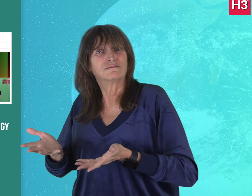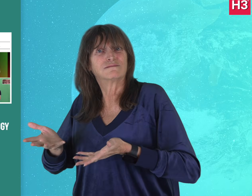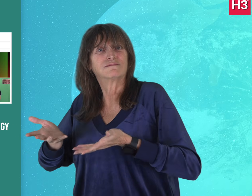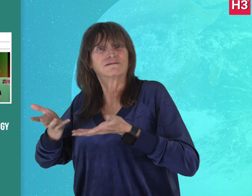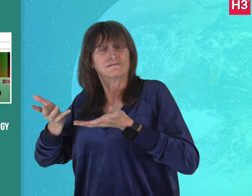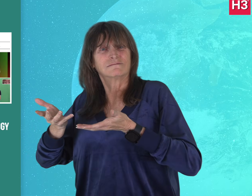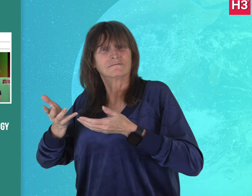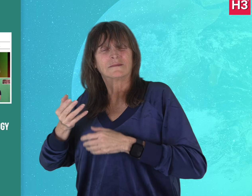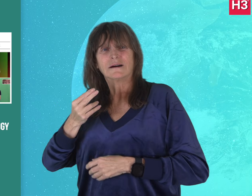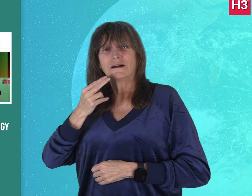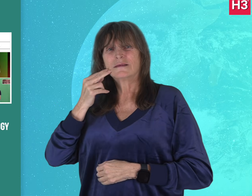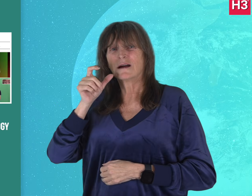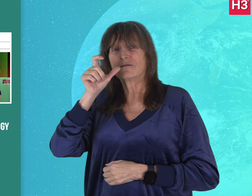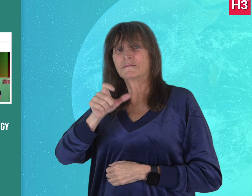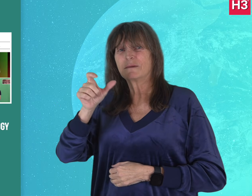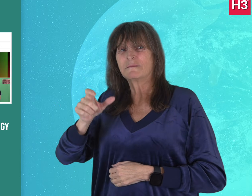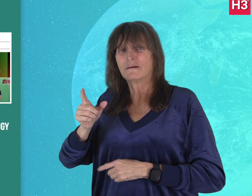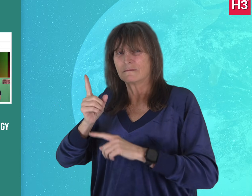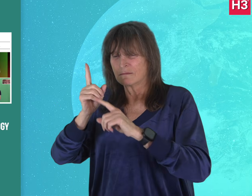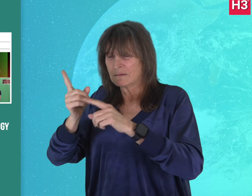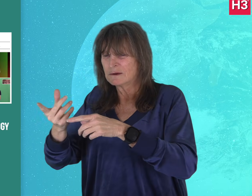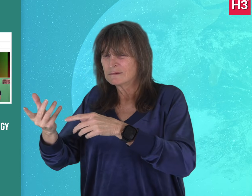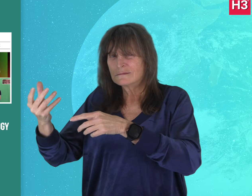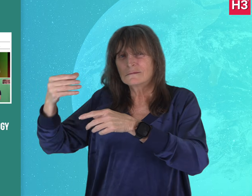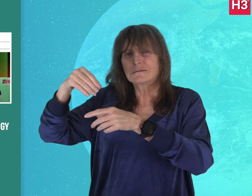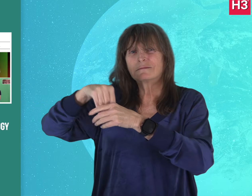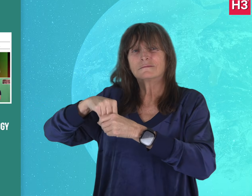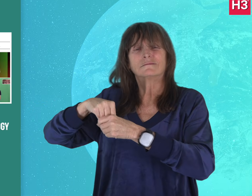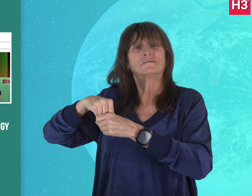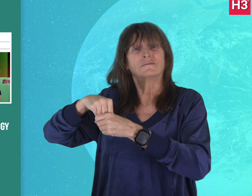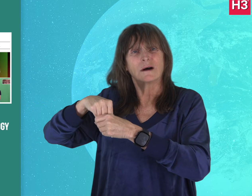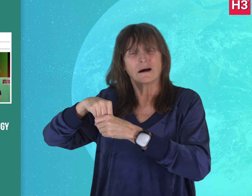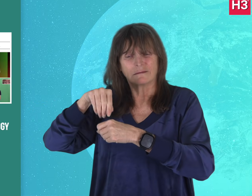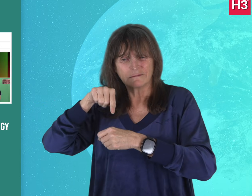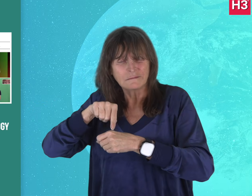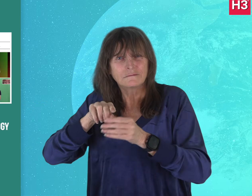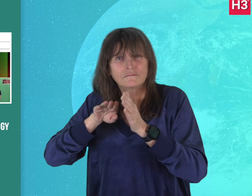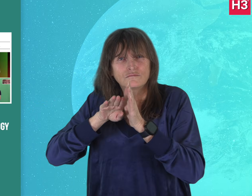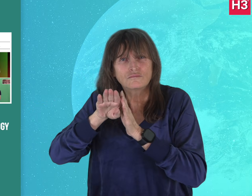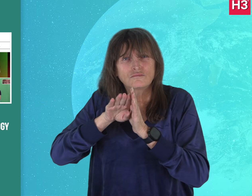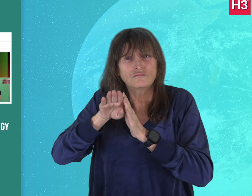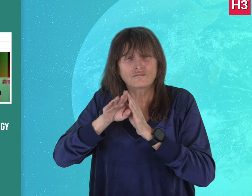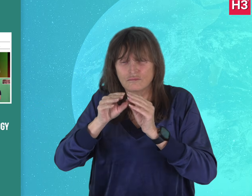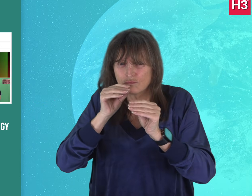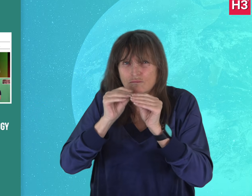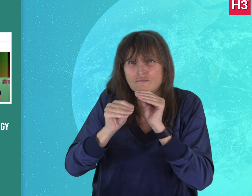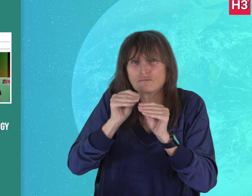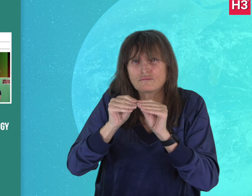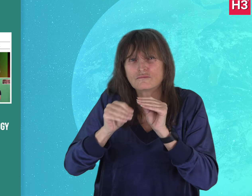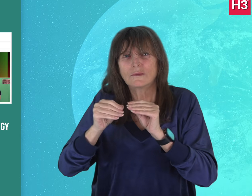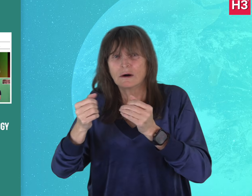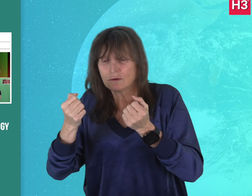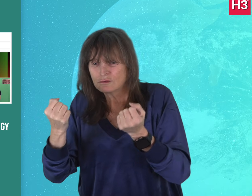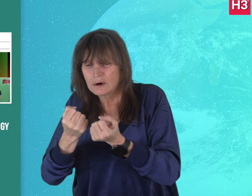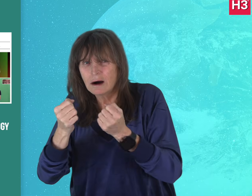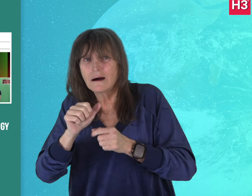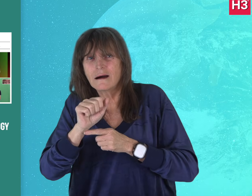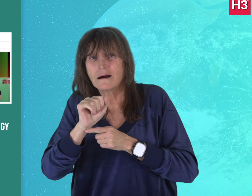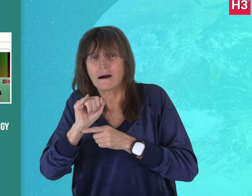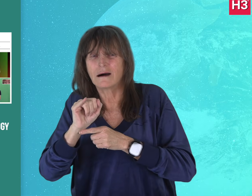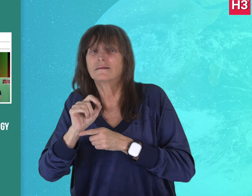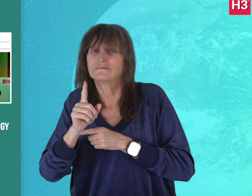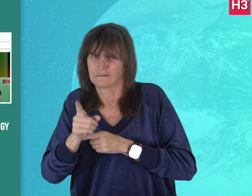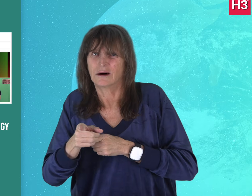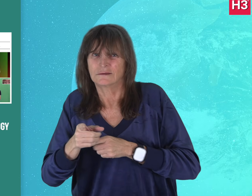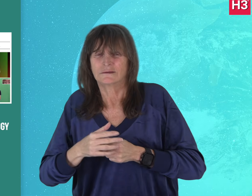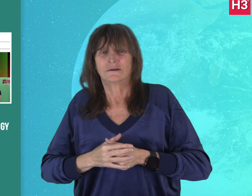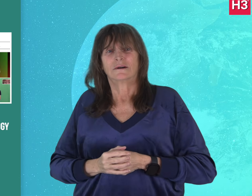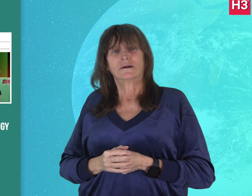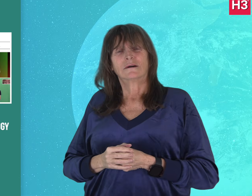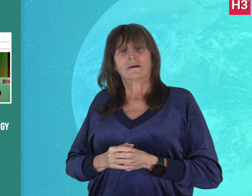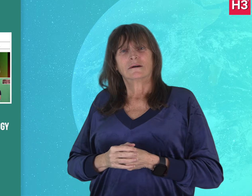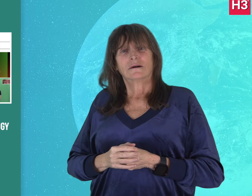and training AI. Deaf signers know what works and what does not.